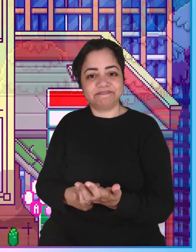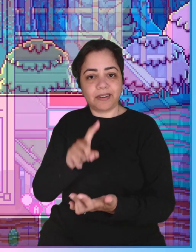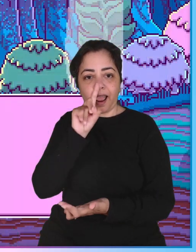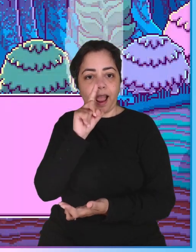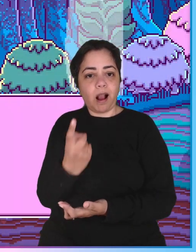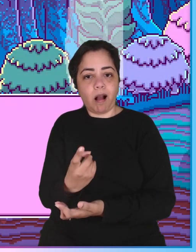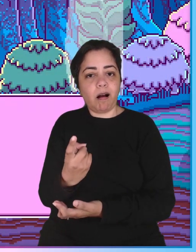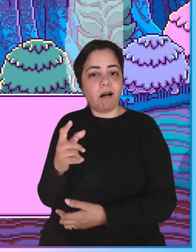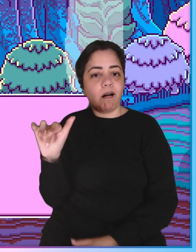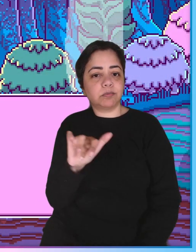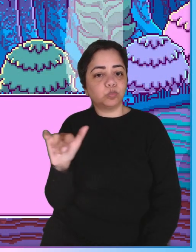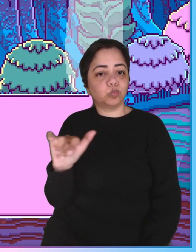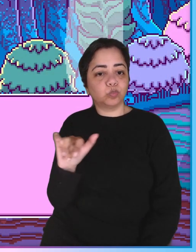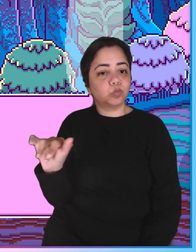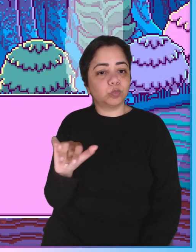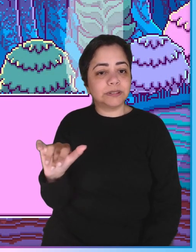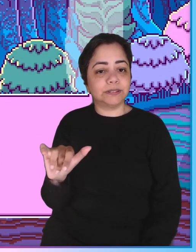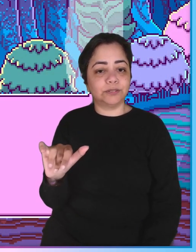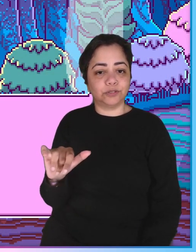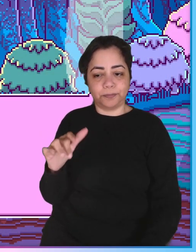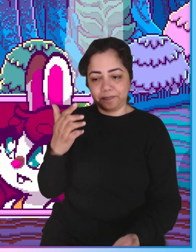There are about a zillion ways to control Princess Farmer.